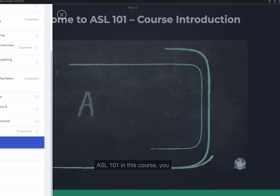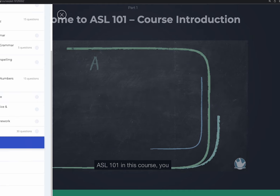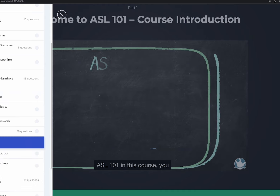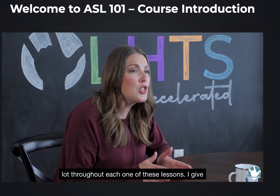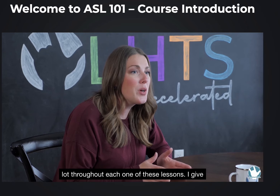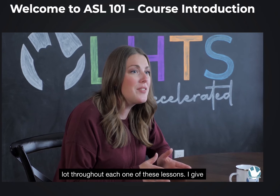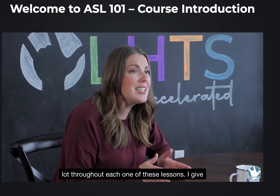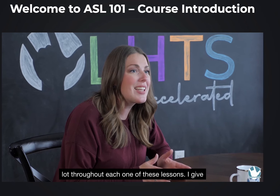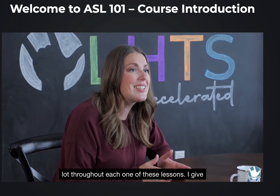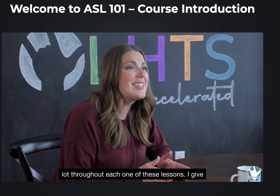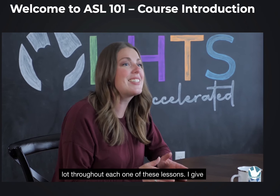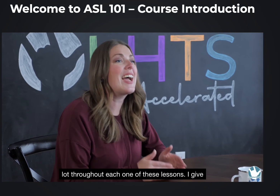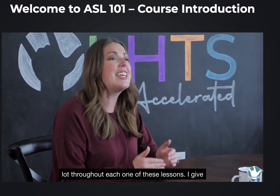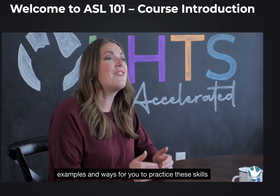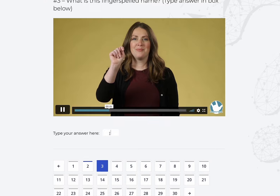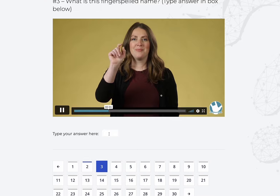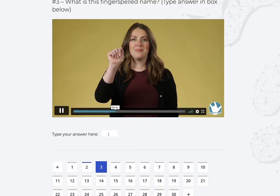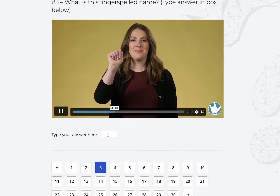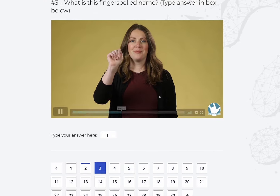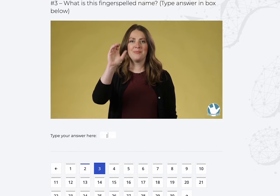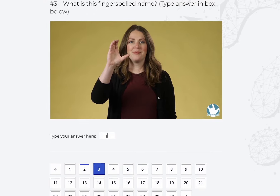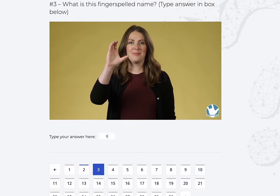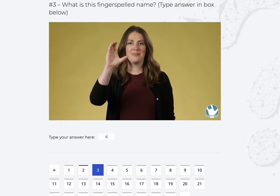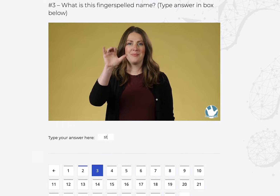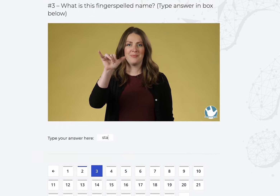live zoom calls, community, and so much more,